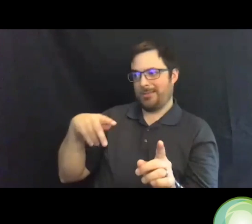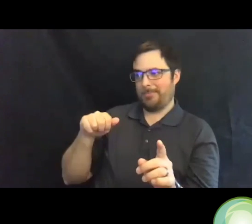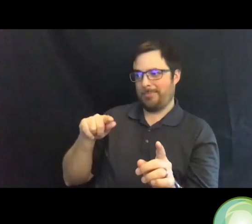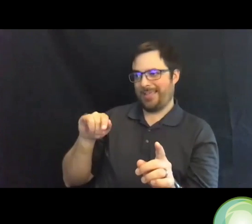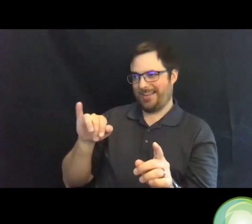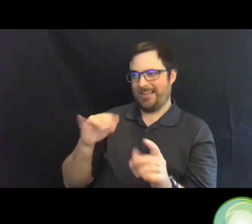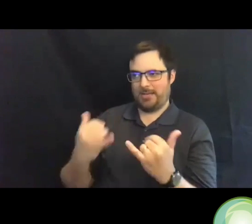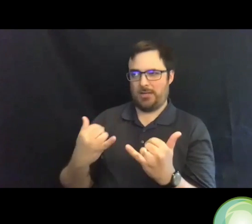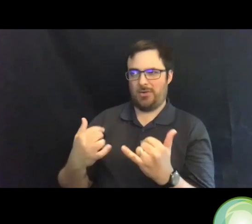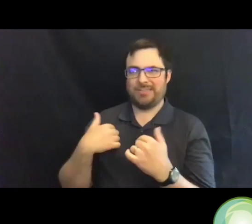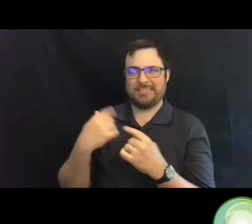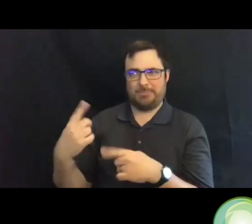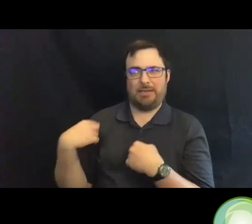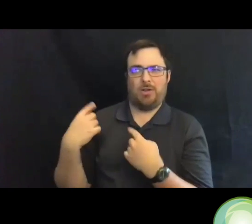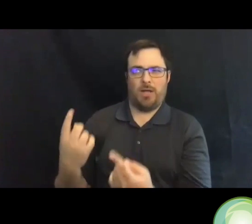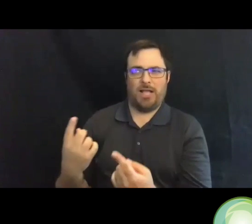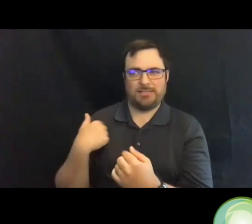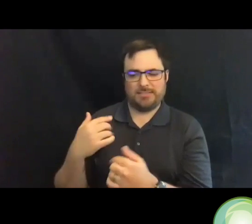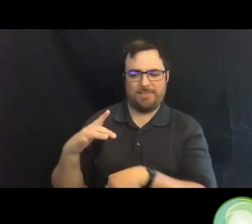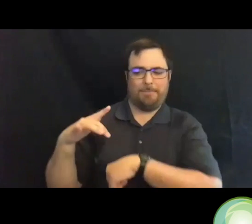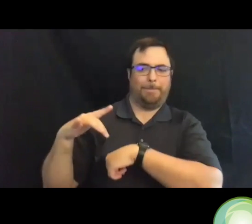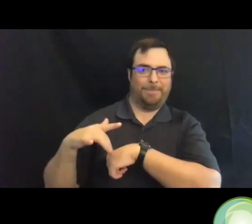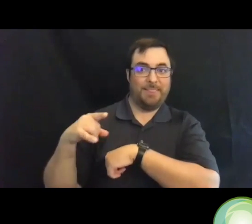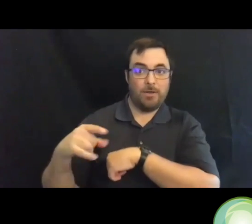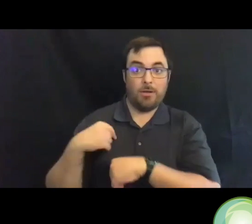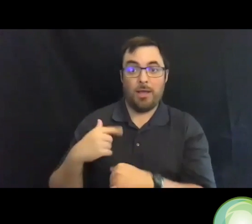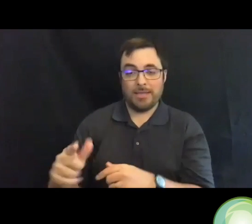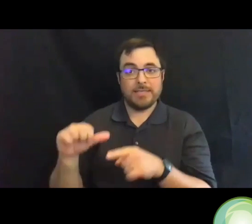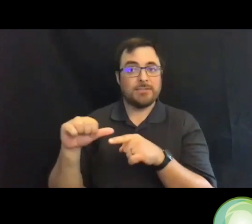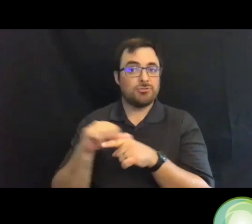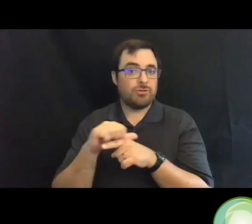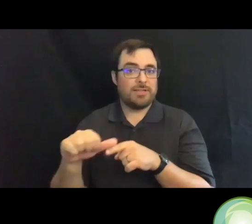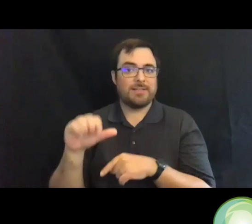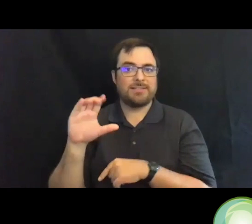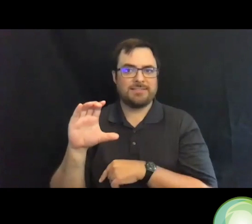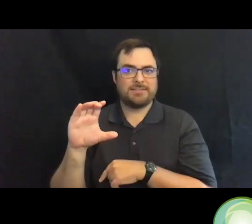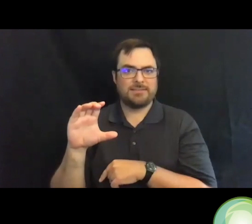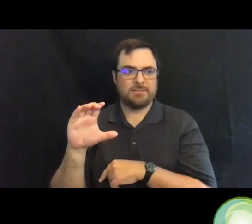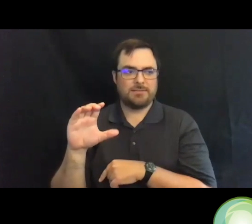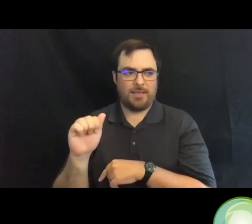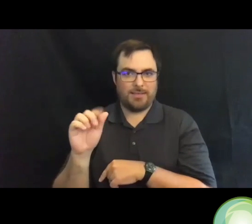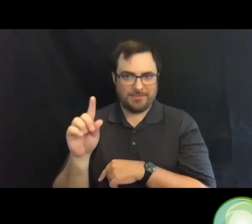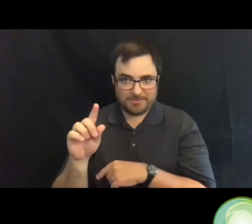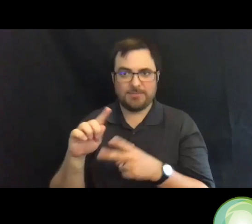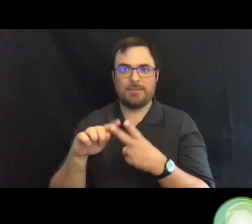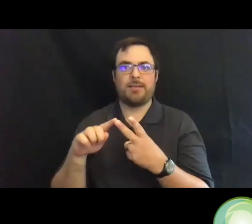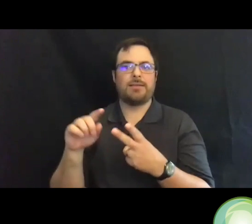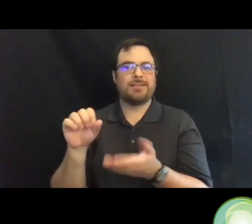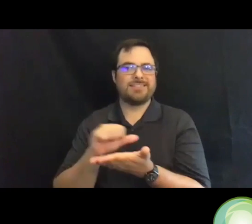time since I've been there, but I did some training at CAD and at St. Joseph's when they when they only went up to like fifth